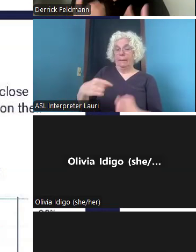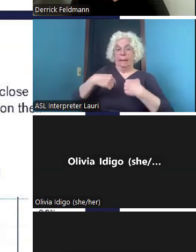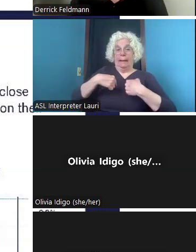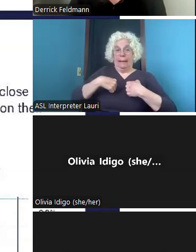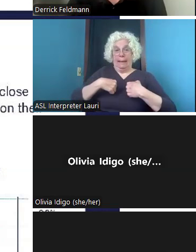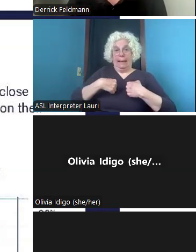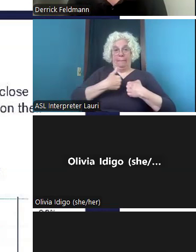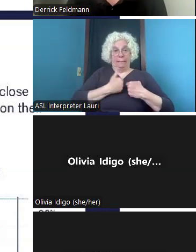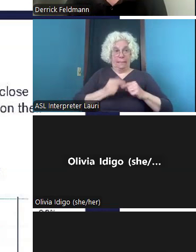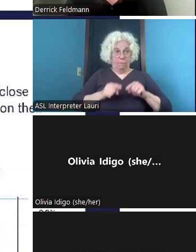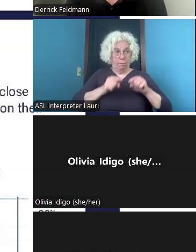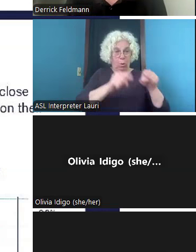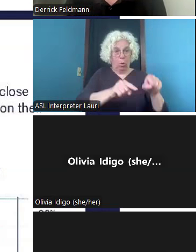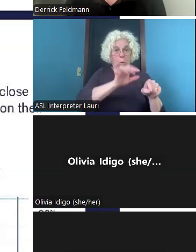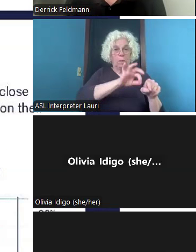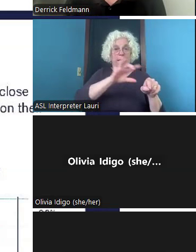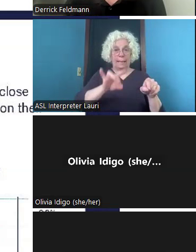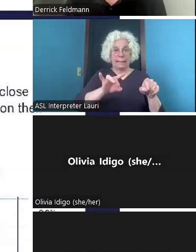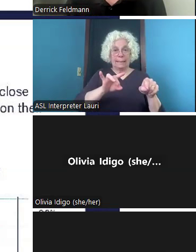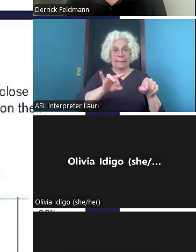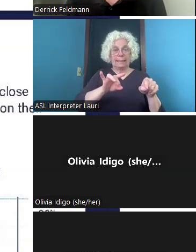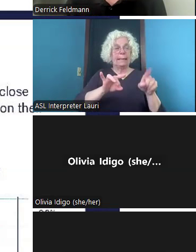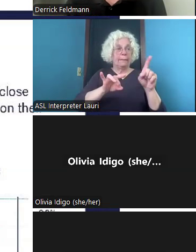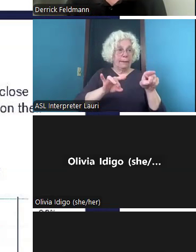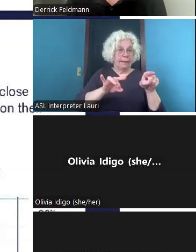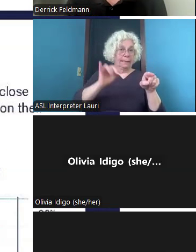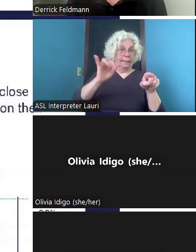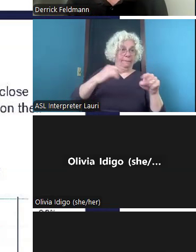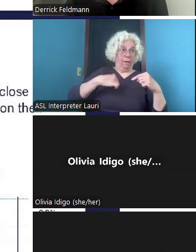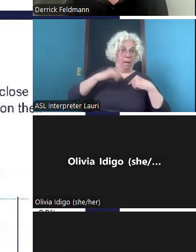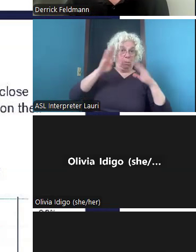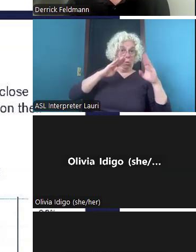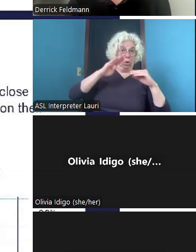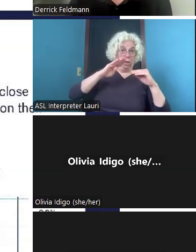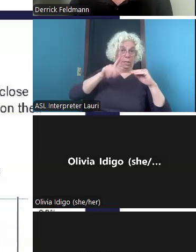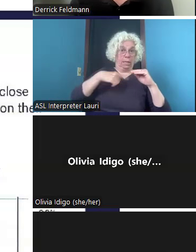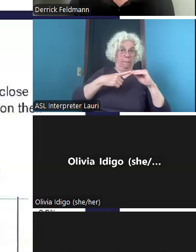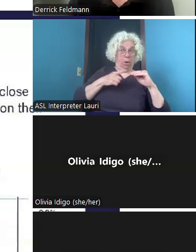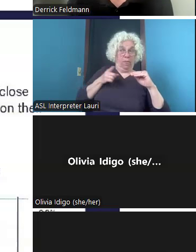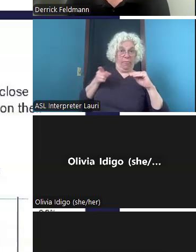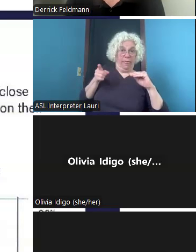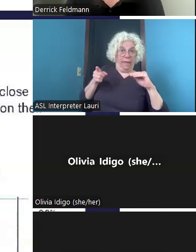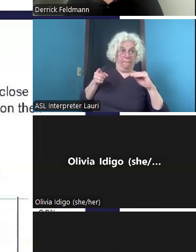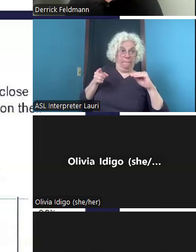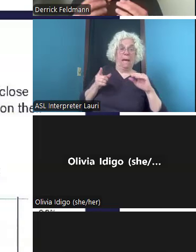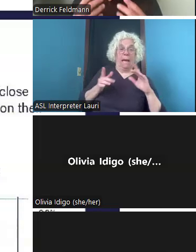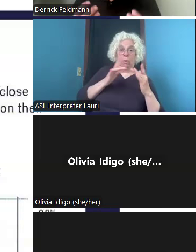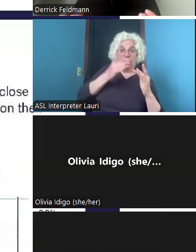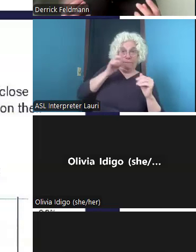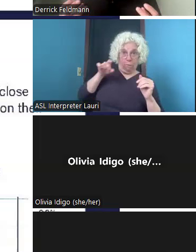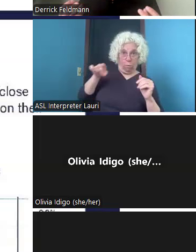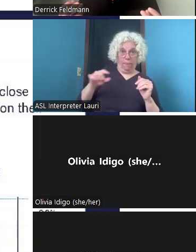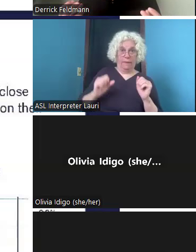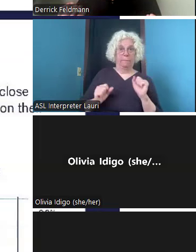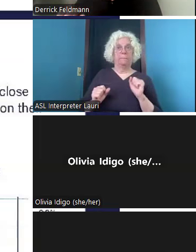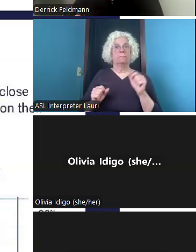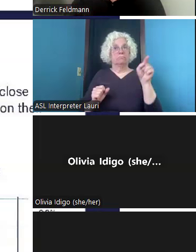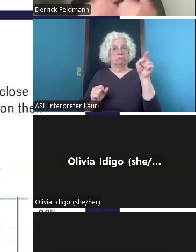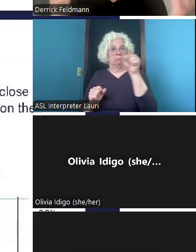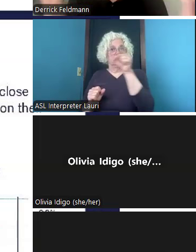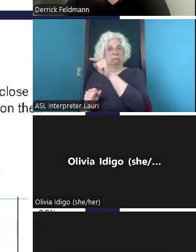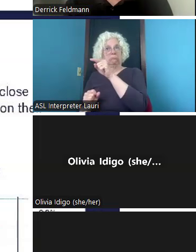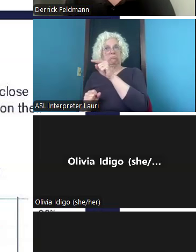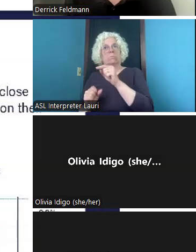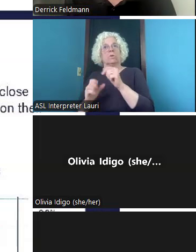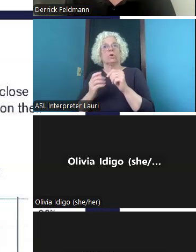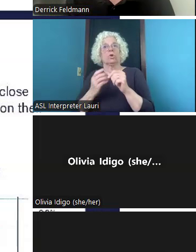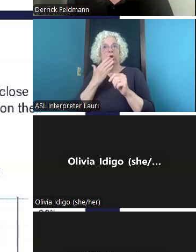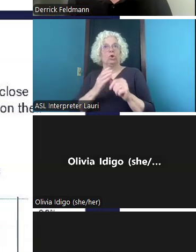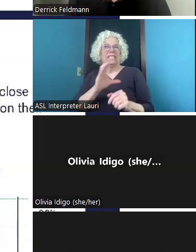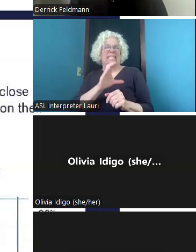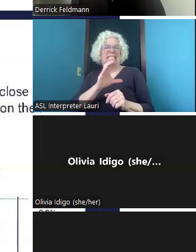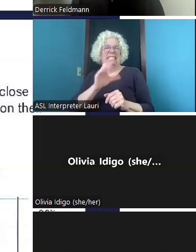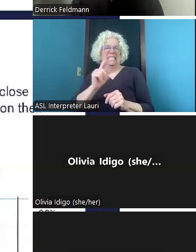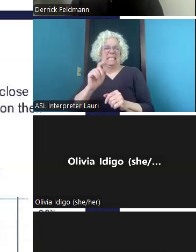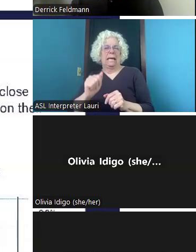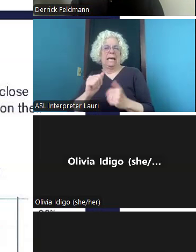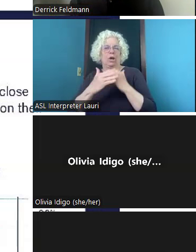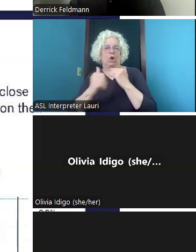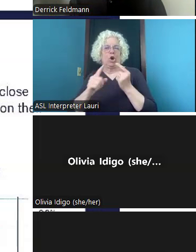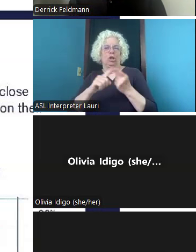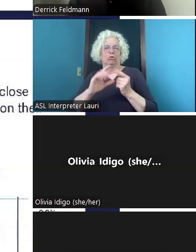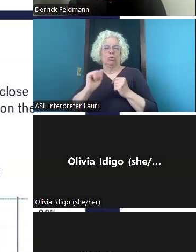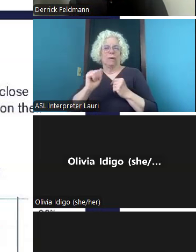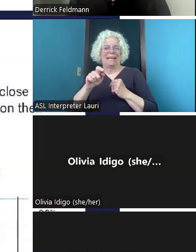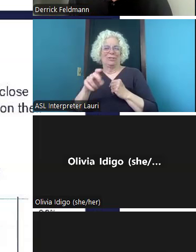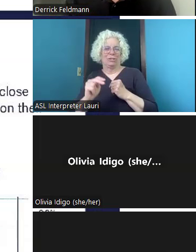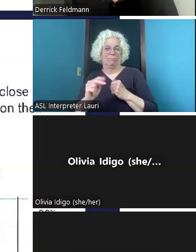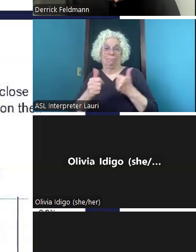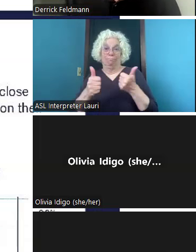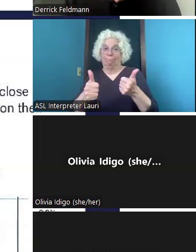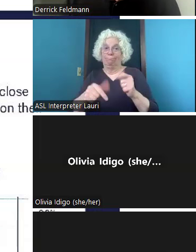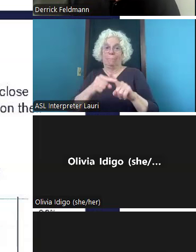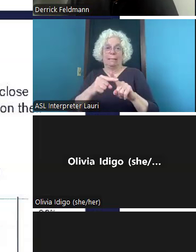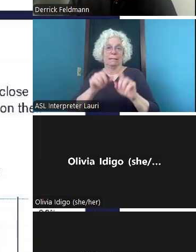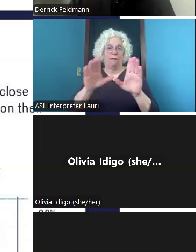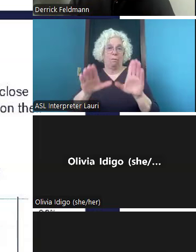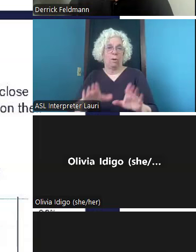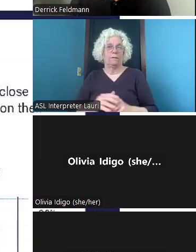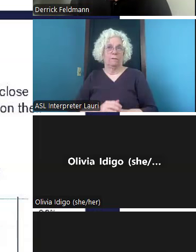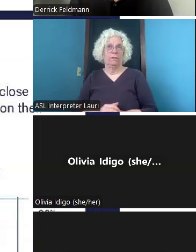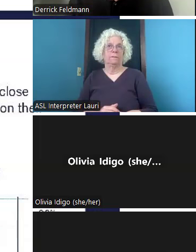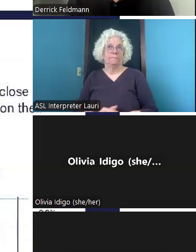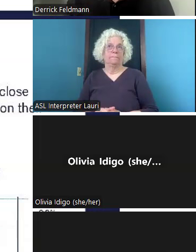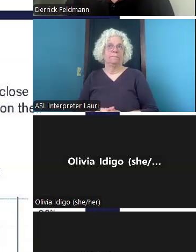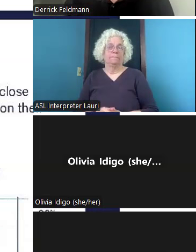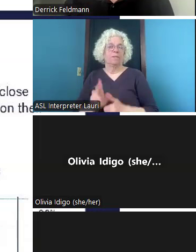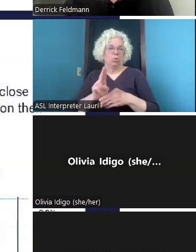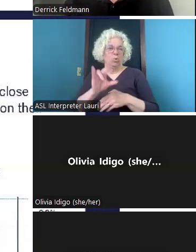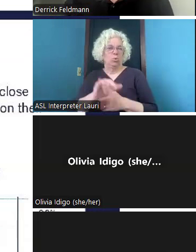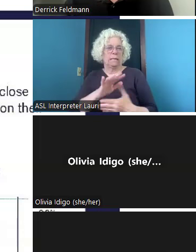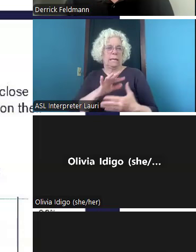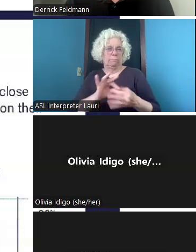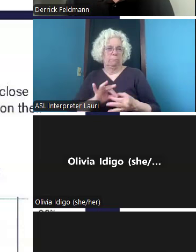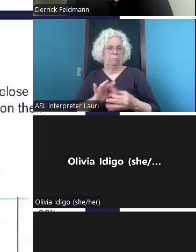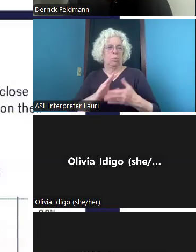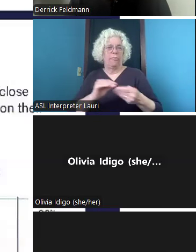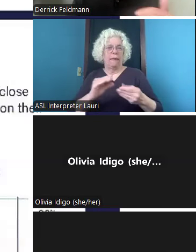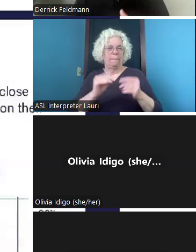So really good CTAs, call to actions, as we say. So that's really positive in terms of utilizing those with the message frames.